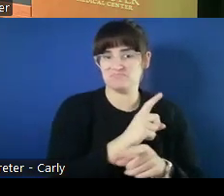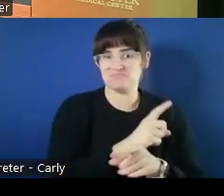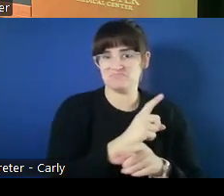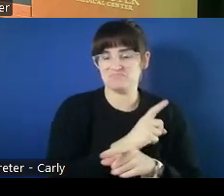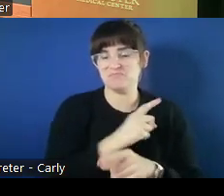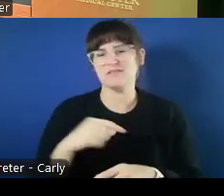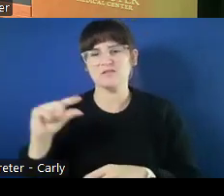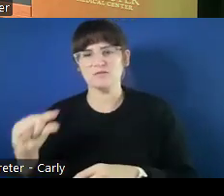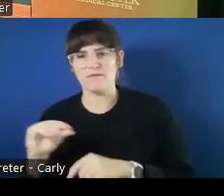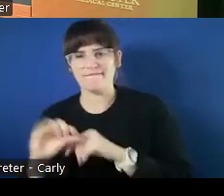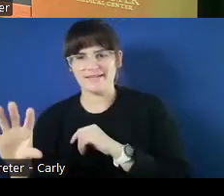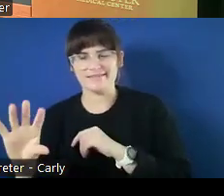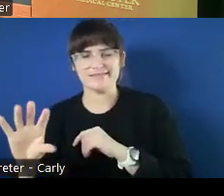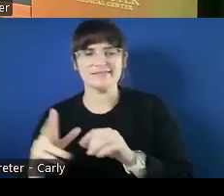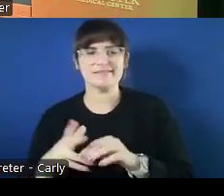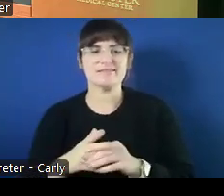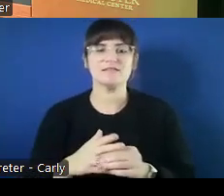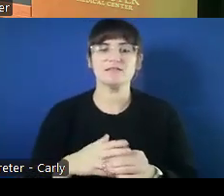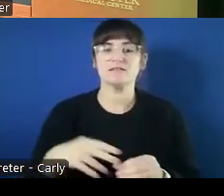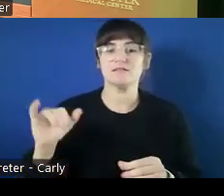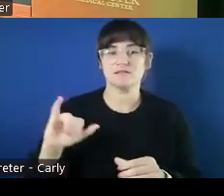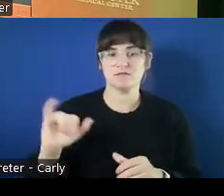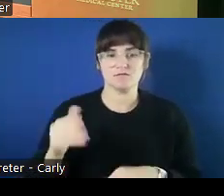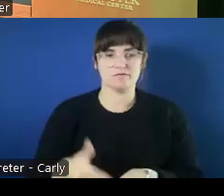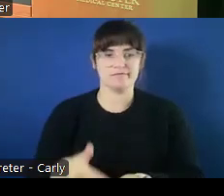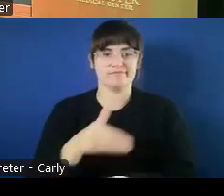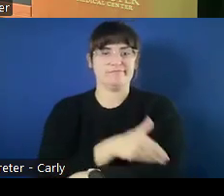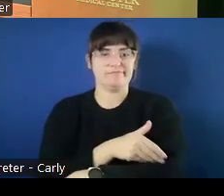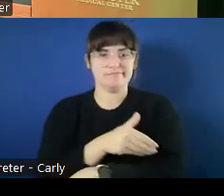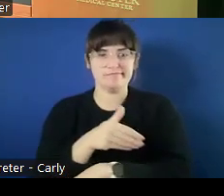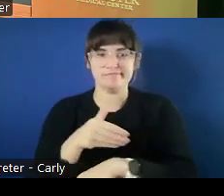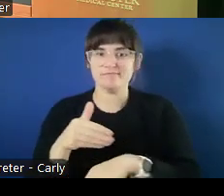and greater improvements in depressive symptoms than both usual care and enhanced usual care